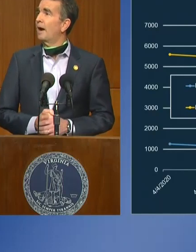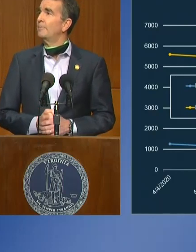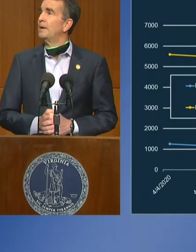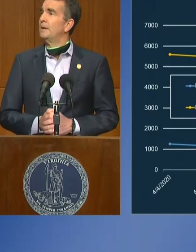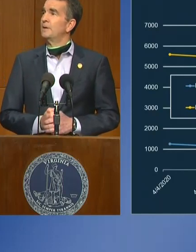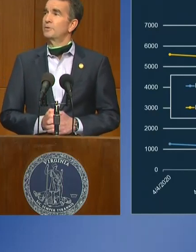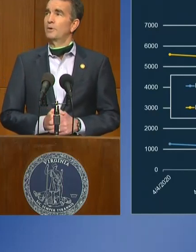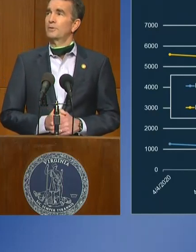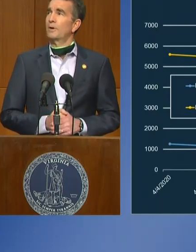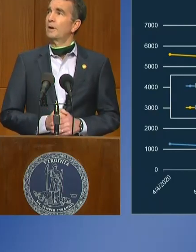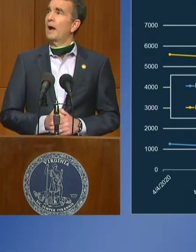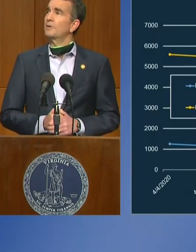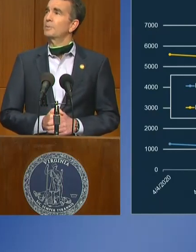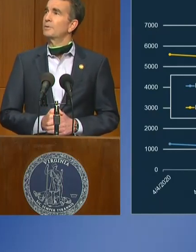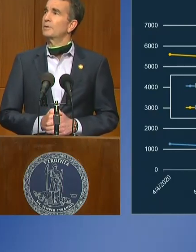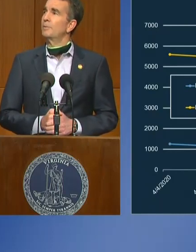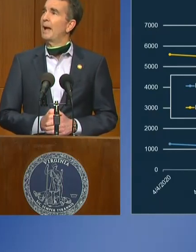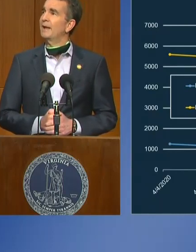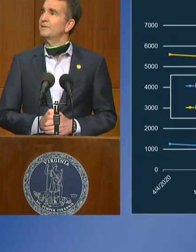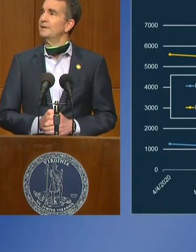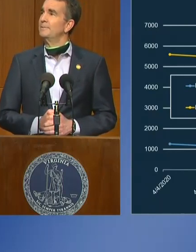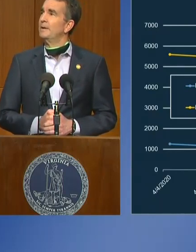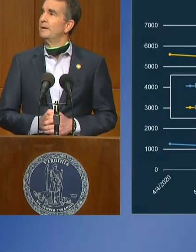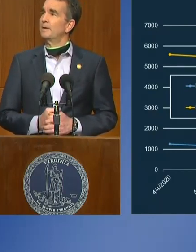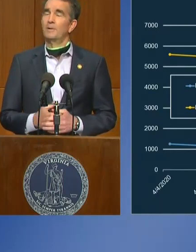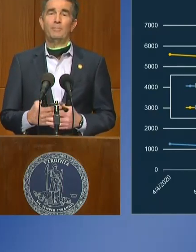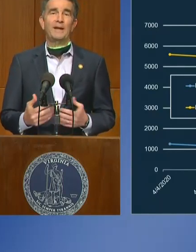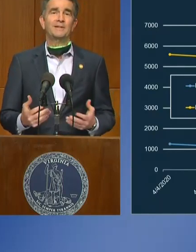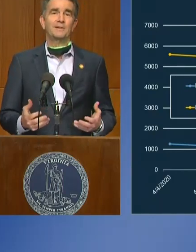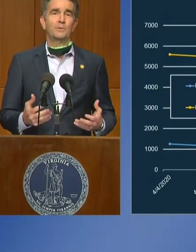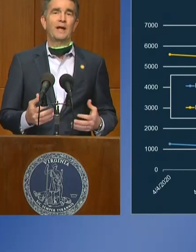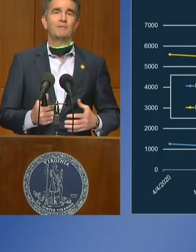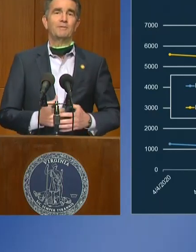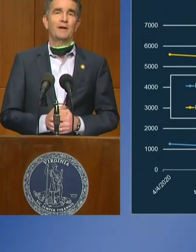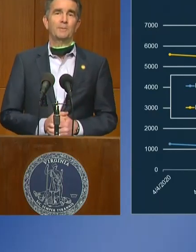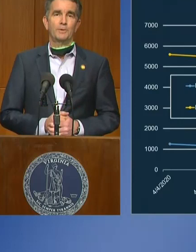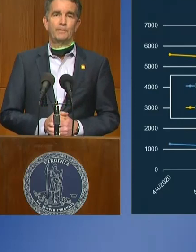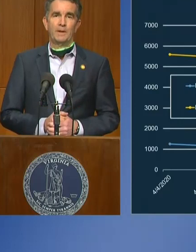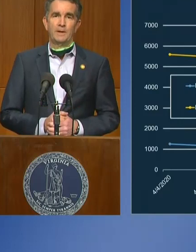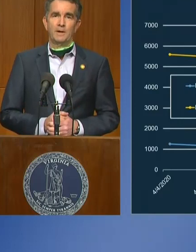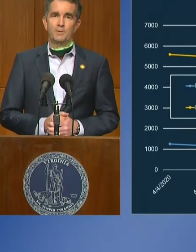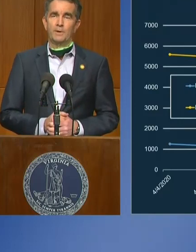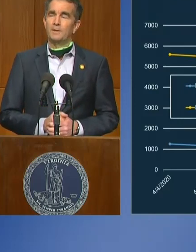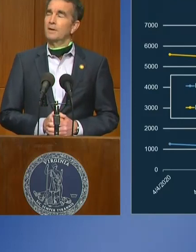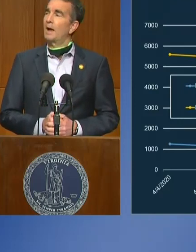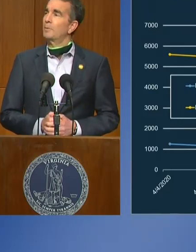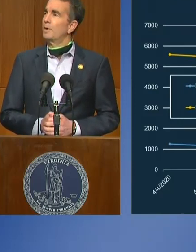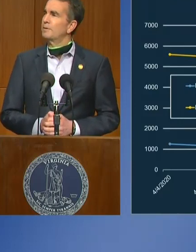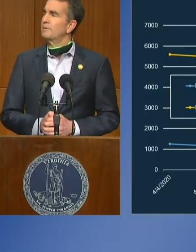THAT YOU ALL HAVE SEEN BEFORE THE YELLOW LINE ON THE TOP